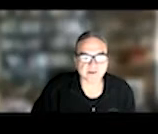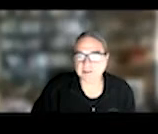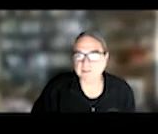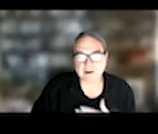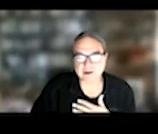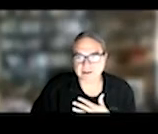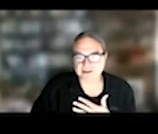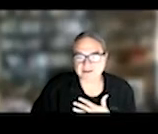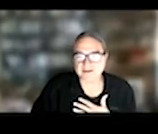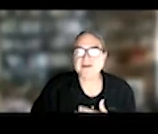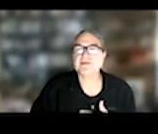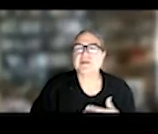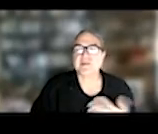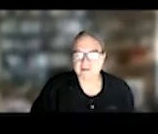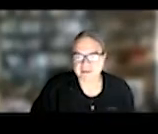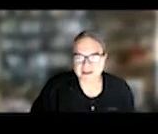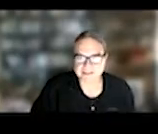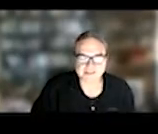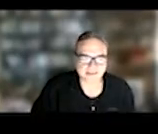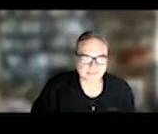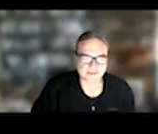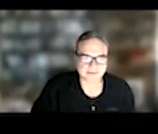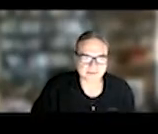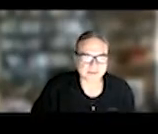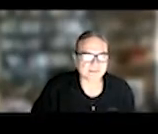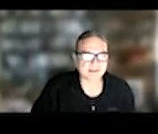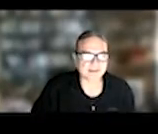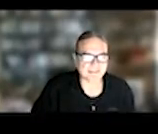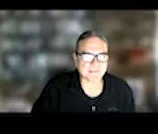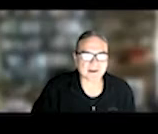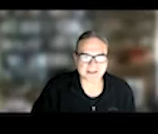So I'm American Indian, but I'm not in the IHS database. So just something to keep in mind.